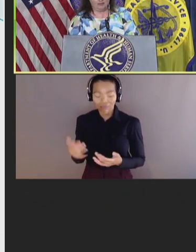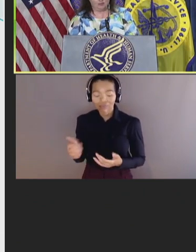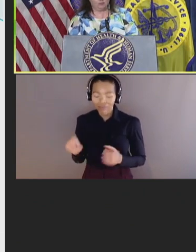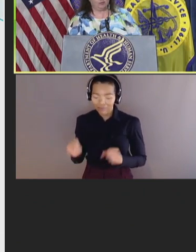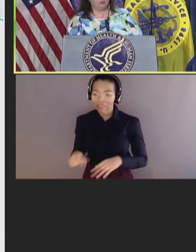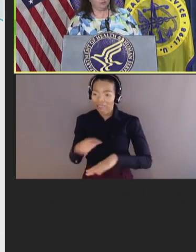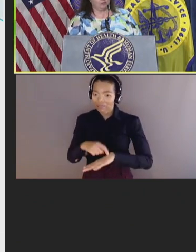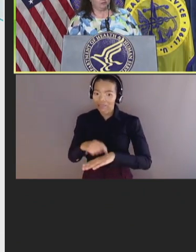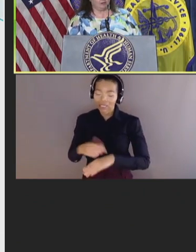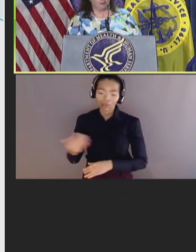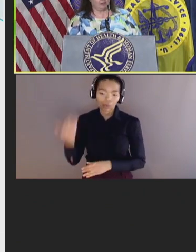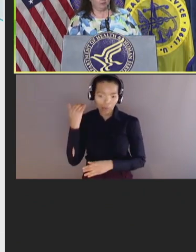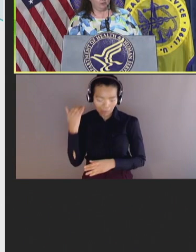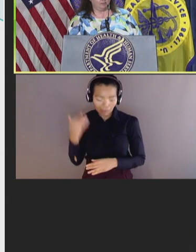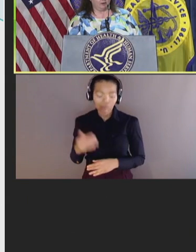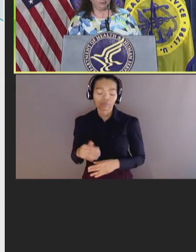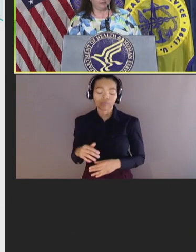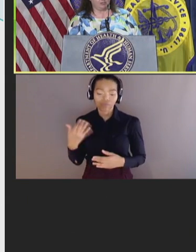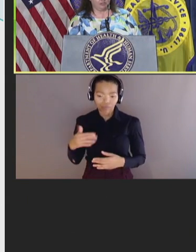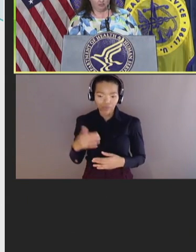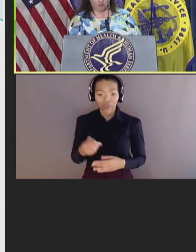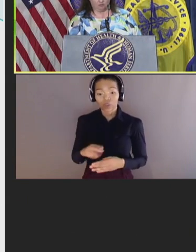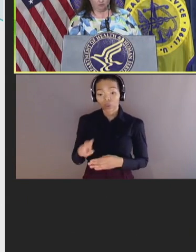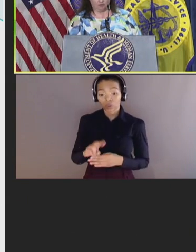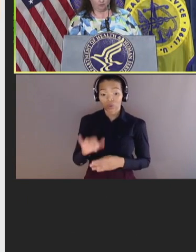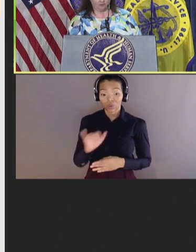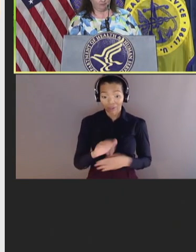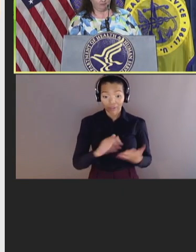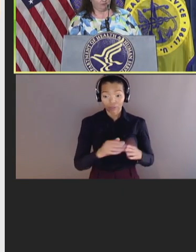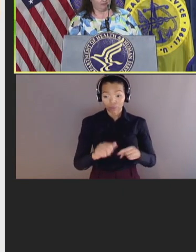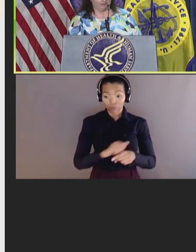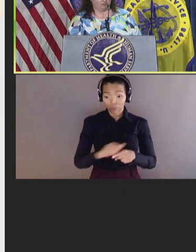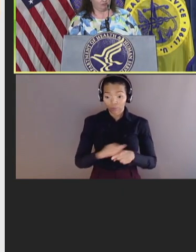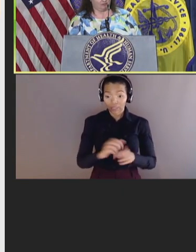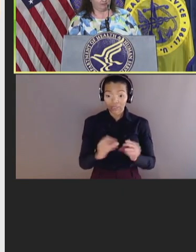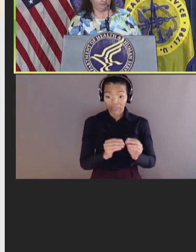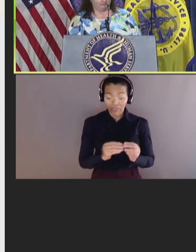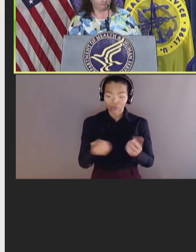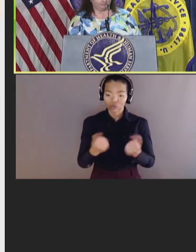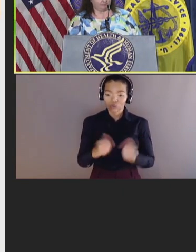we use those Community of Practice sessions to work through some of those issues.